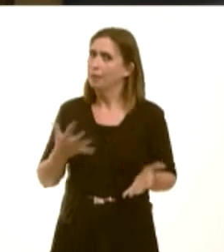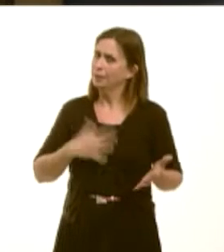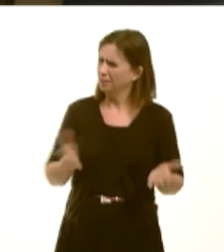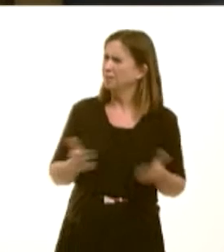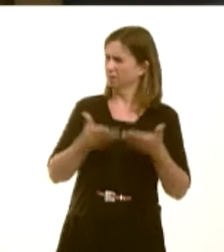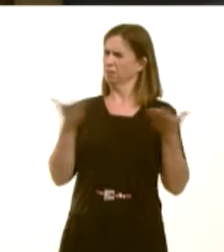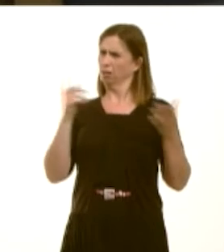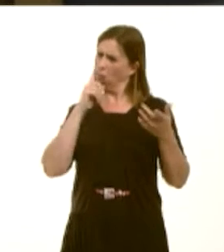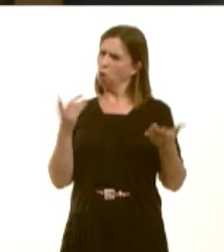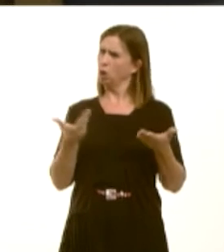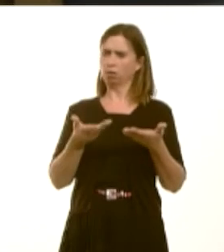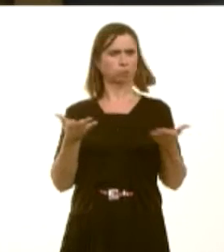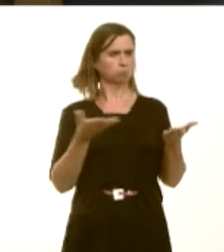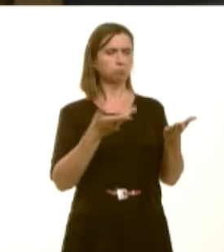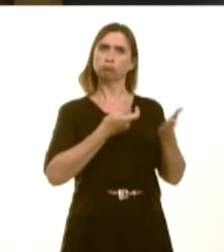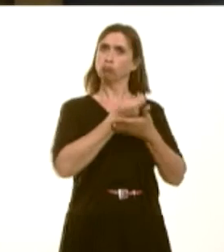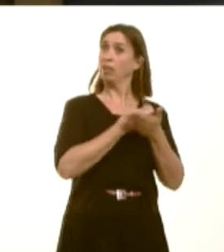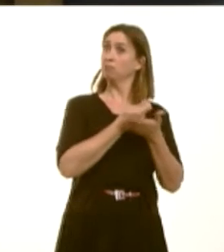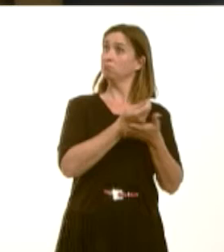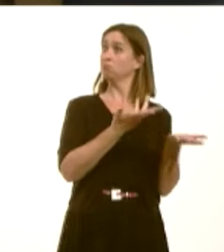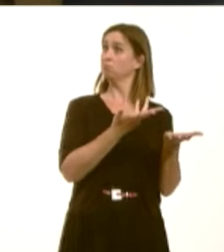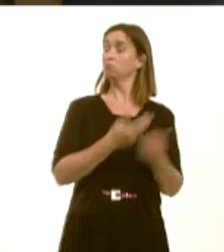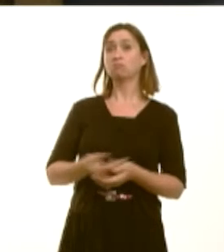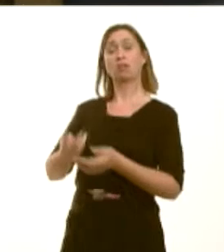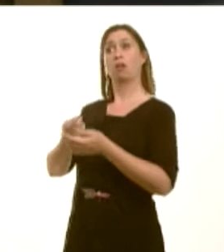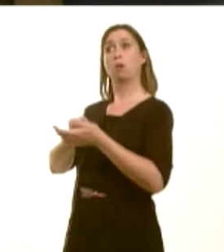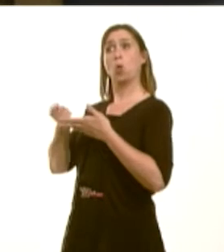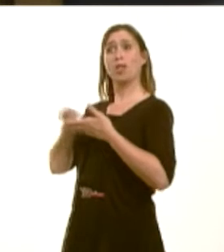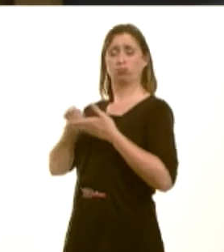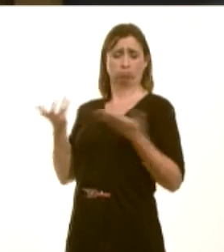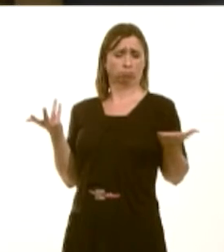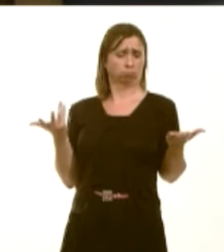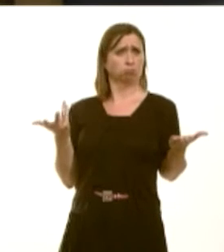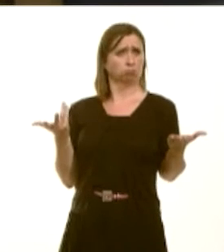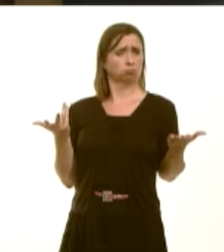Those of us who have purchased homes have done so for the most part with the support